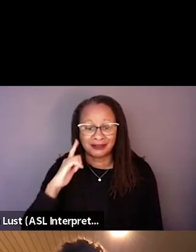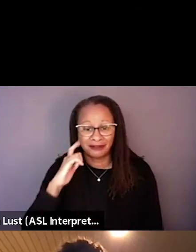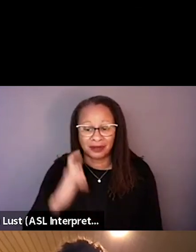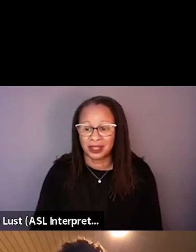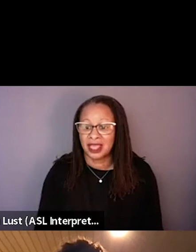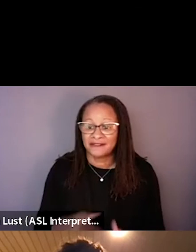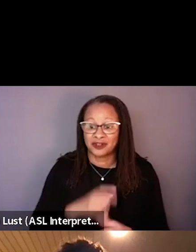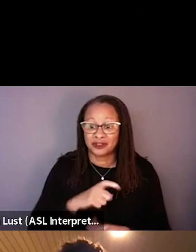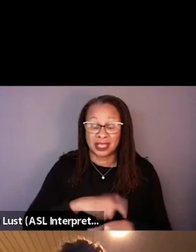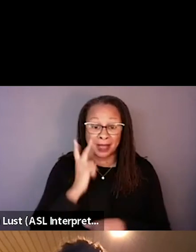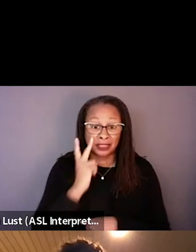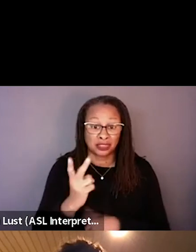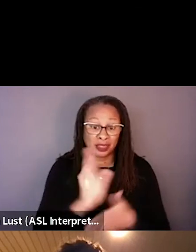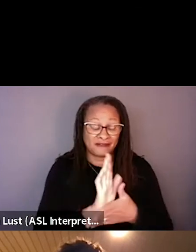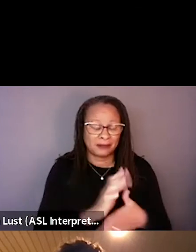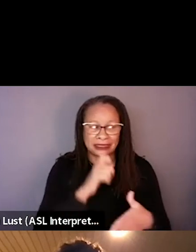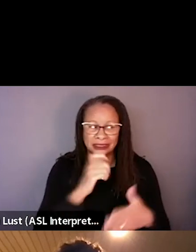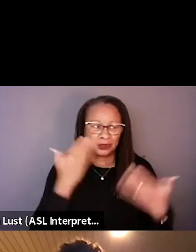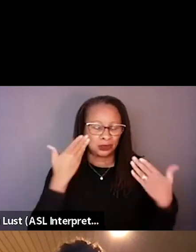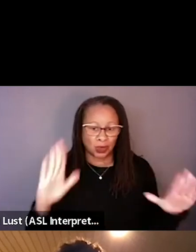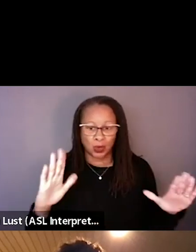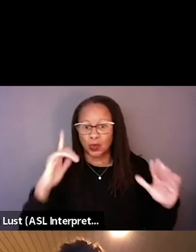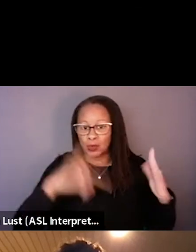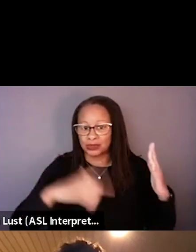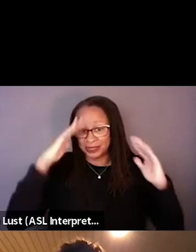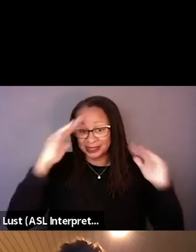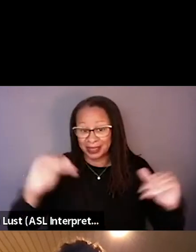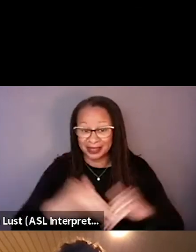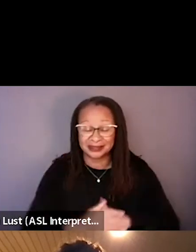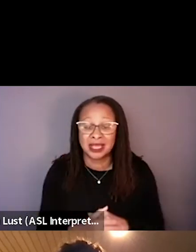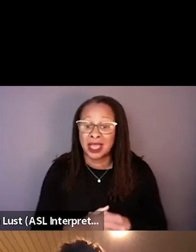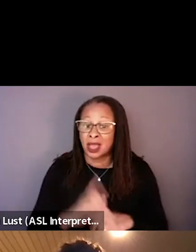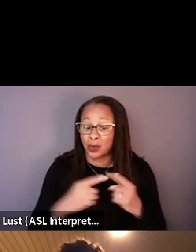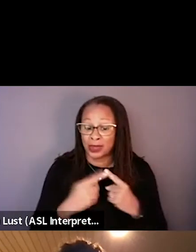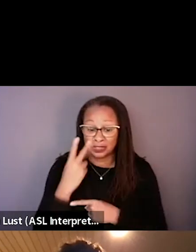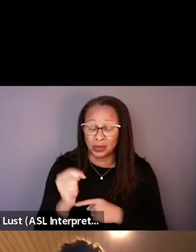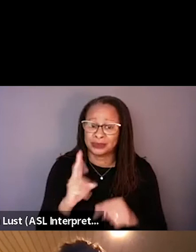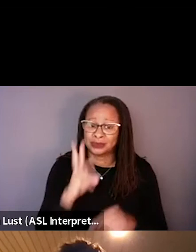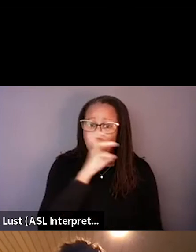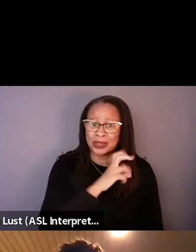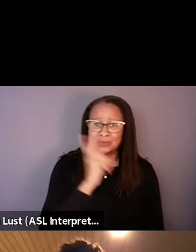I had no idea what to expect. And when I saw it, it was really weird for me to see myself